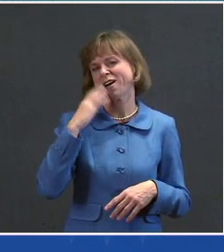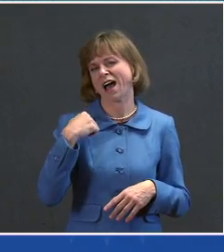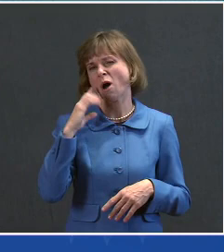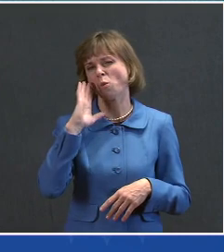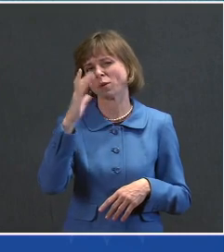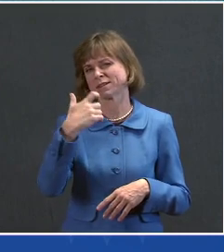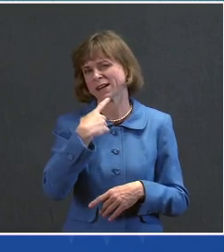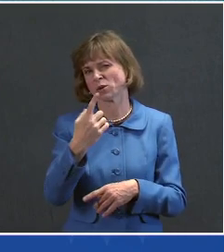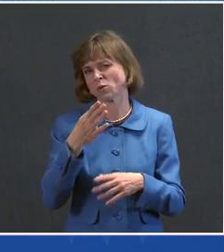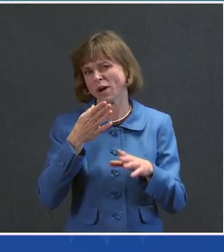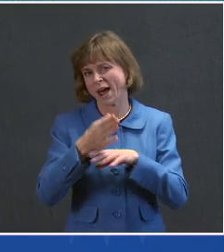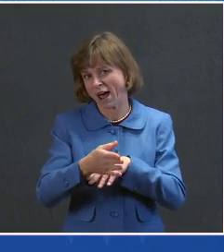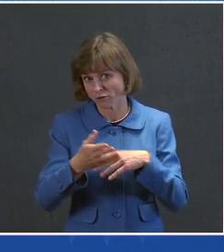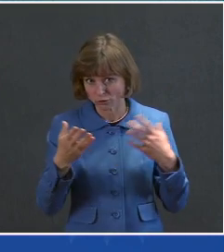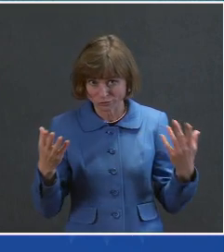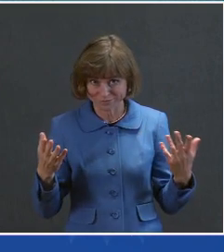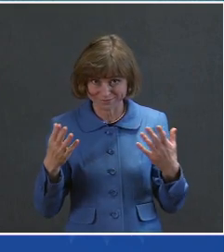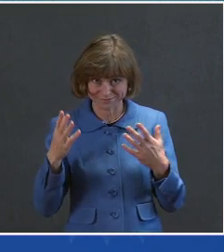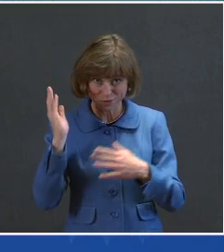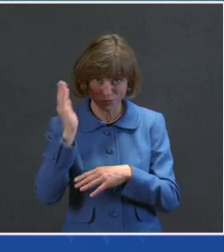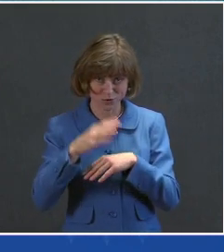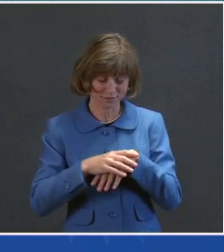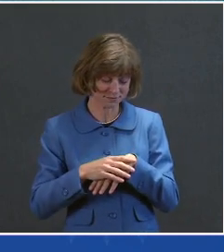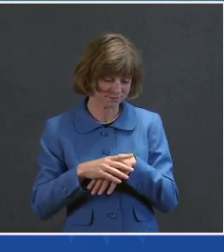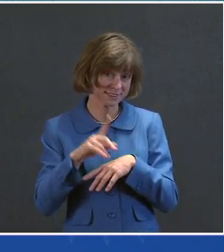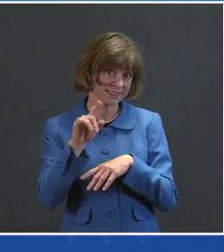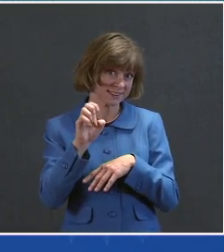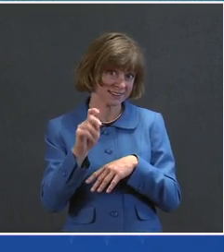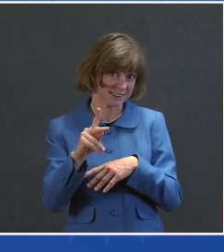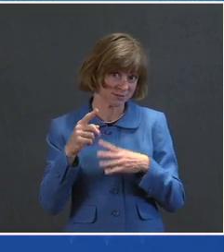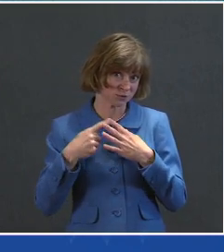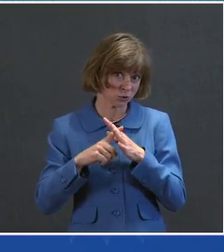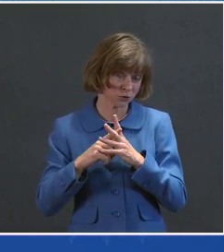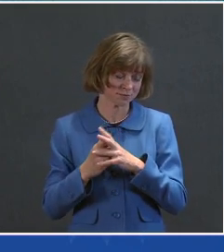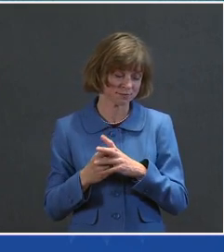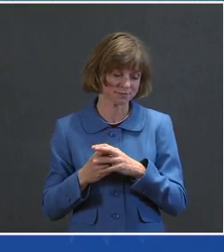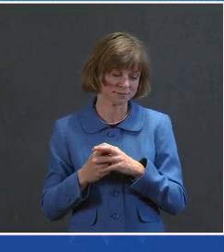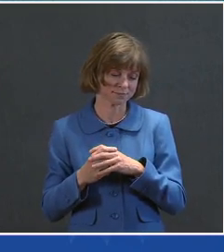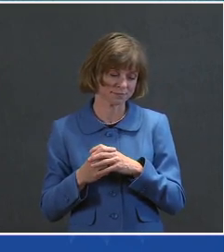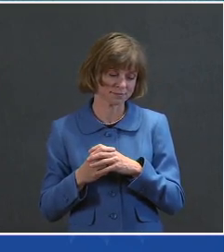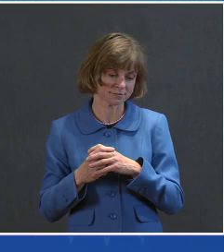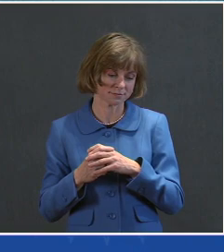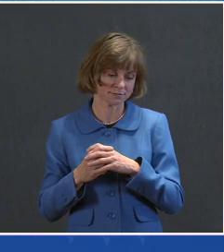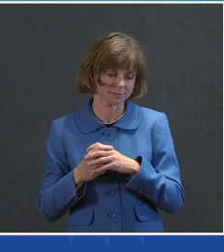So, with that, Zeke, kick it off. The Press: Thanks. First, on this Merck-J&J deal, what role did the President and the White House